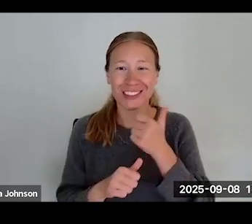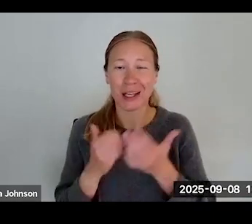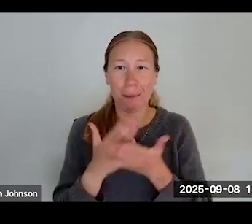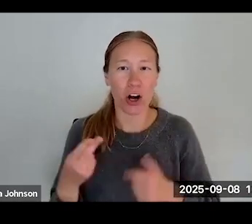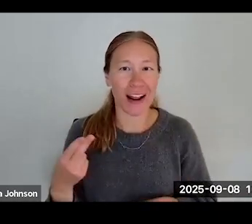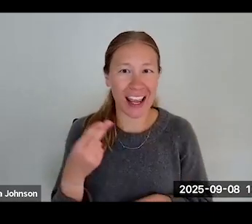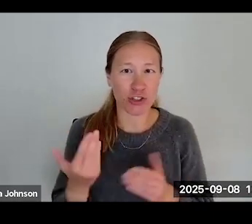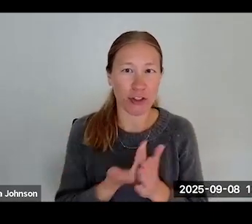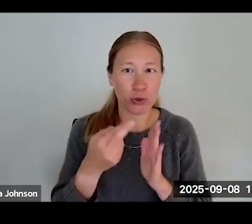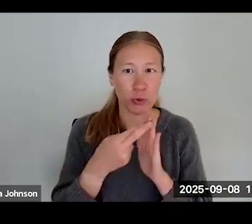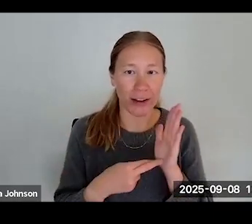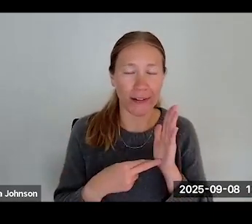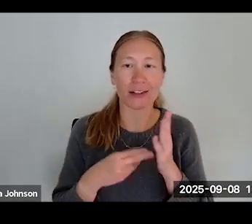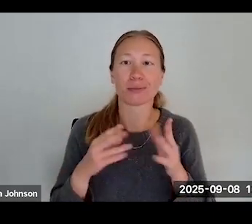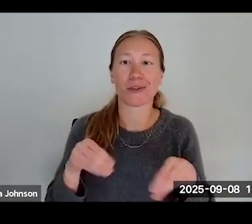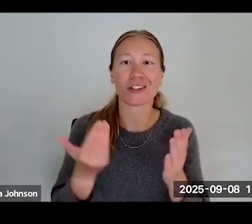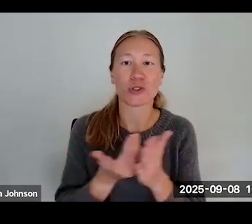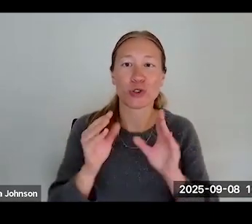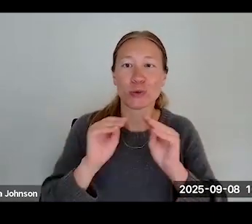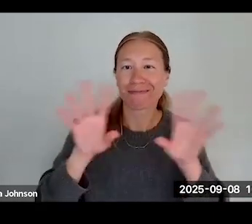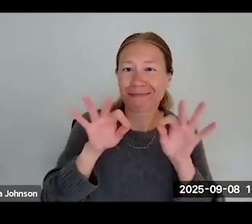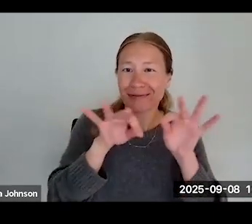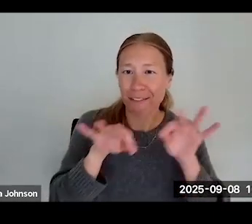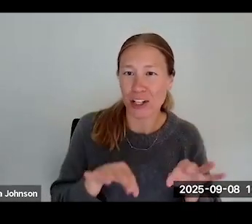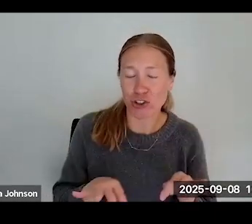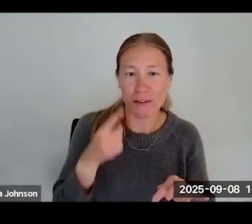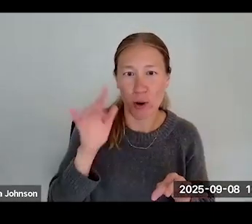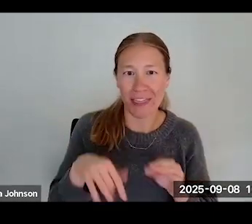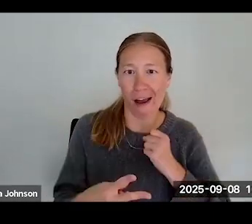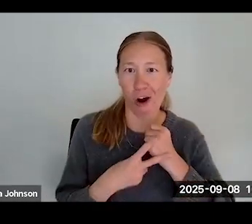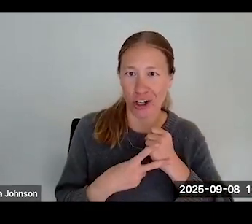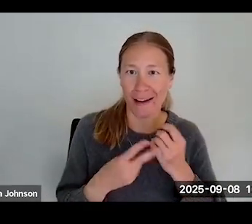includes a new definition for archived web content. And that definition may differ a little bit